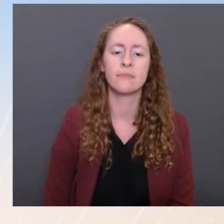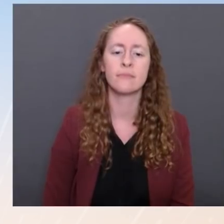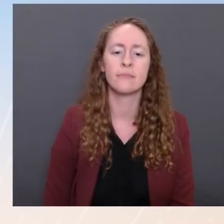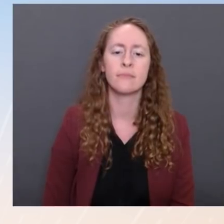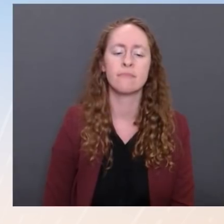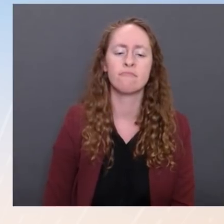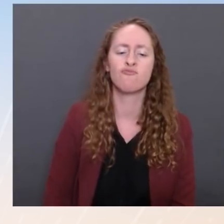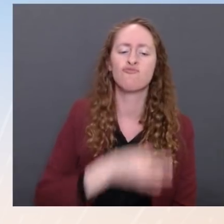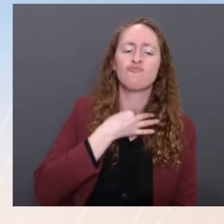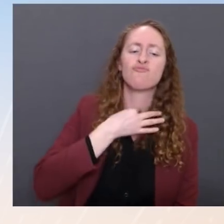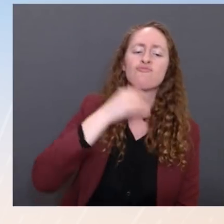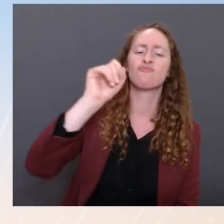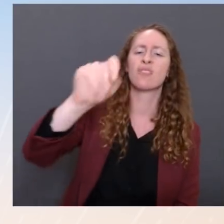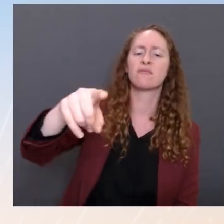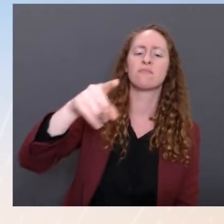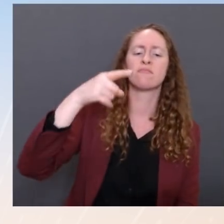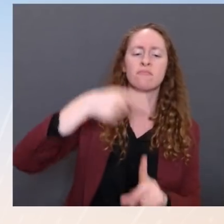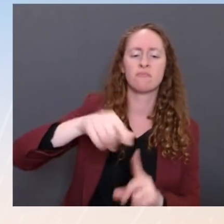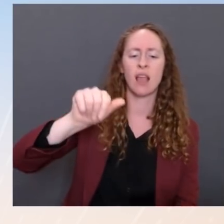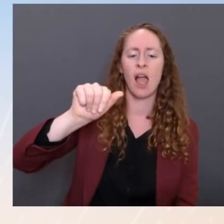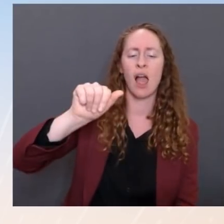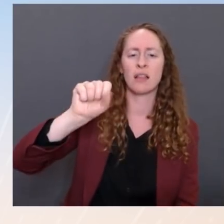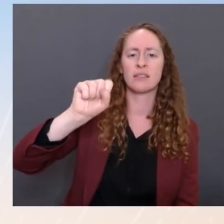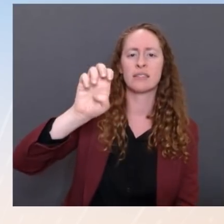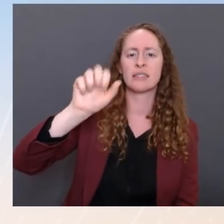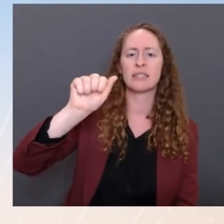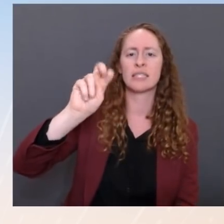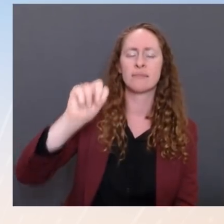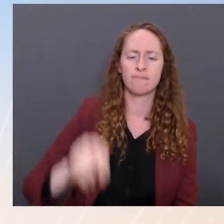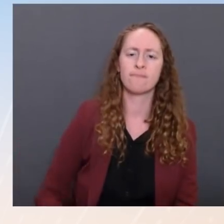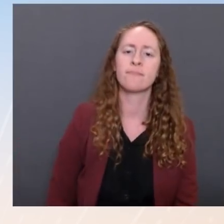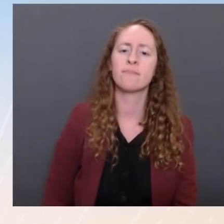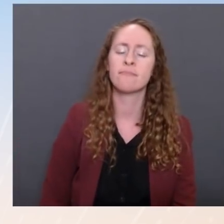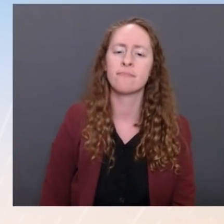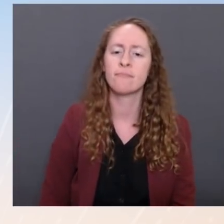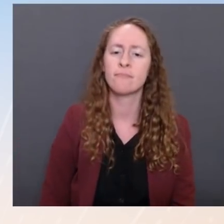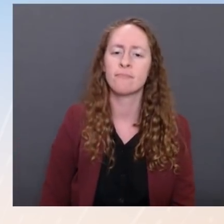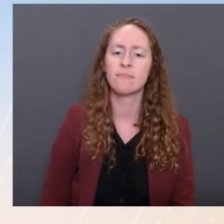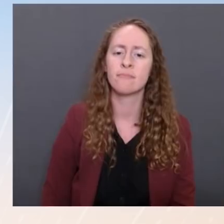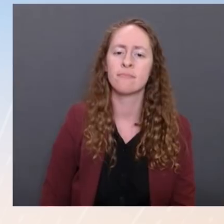will push on the issue of Ukraine? For example, whether the administration will be pushing